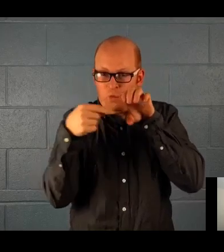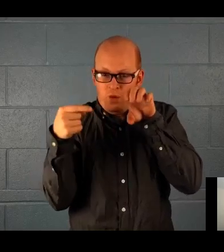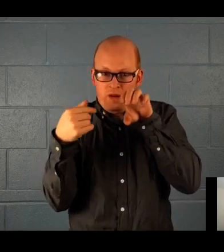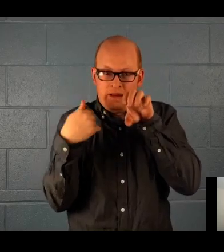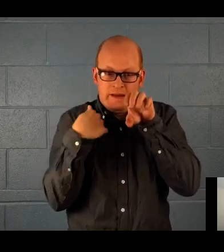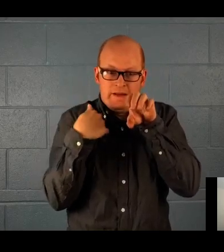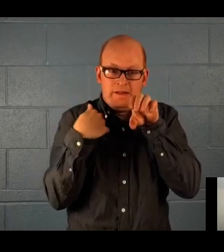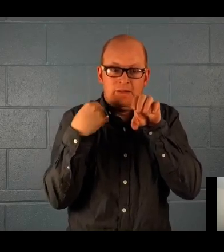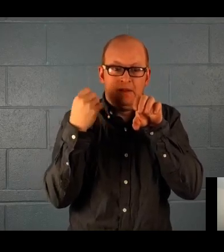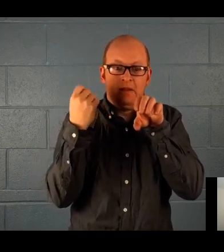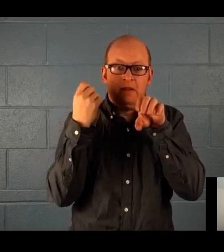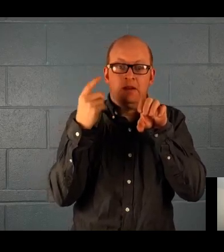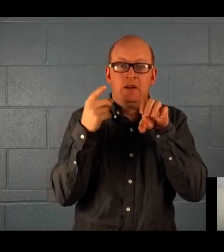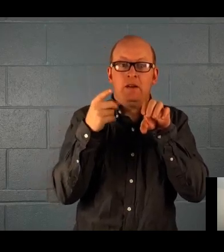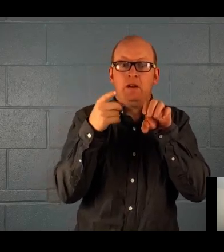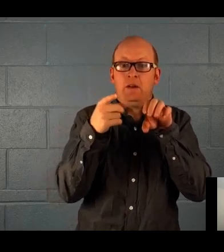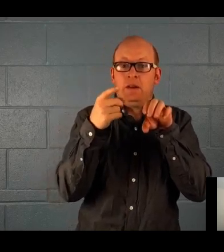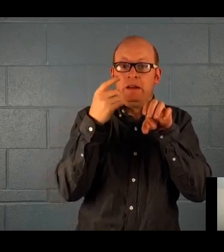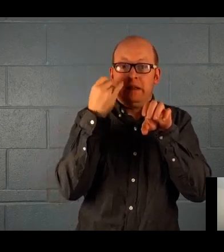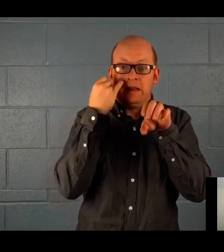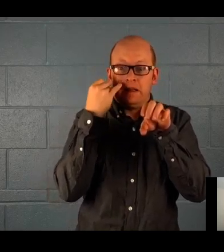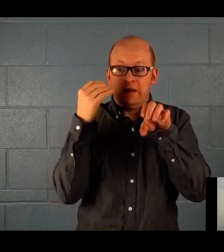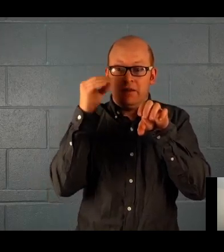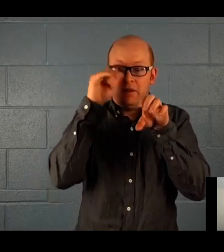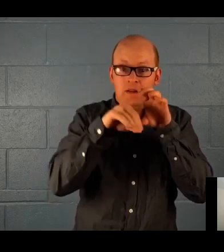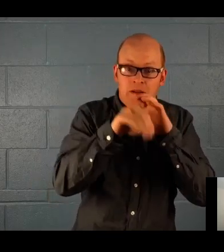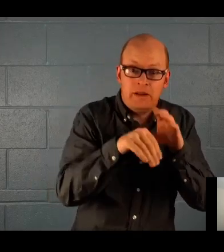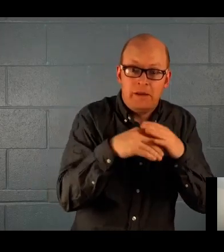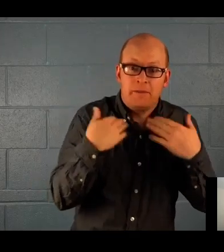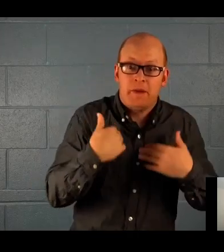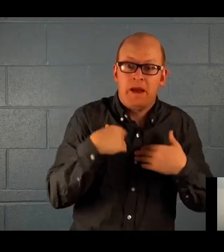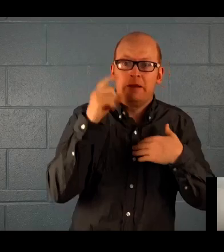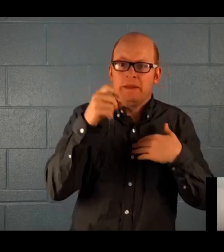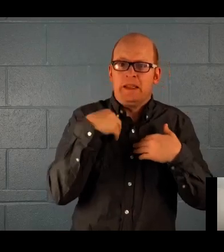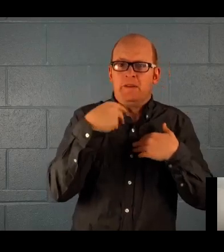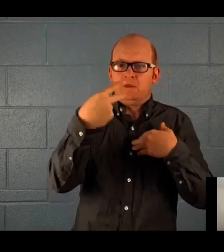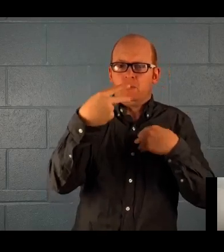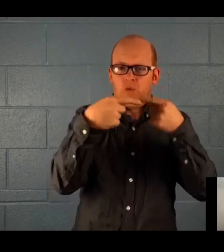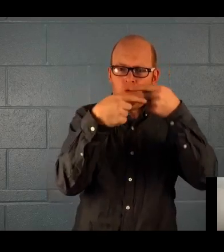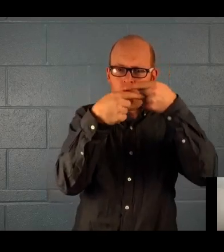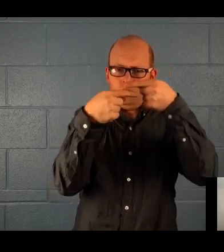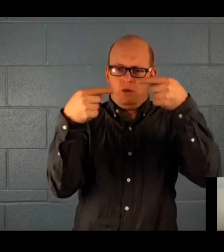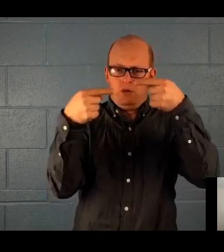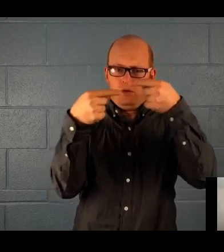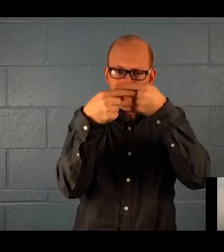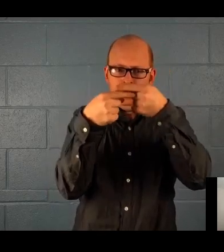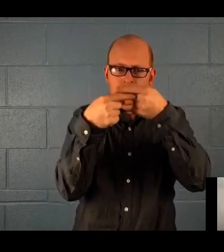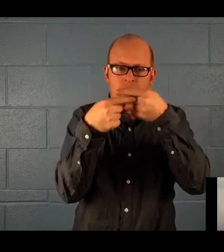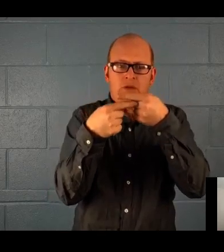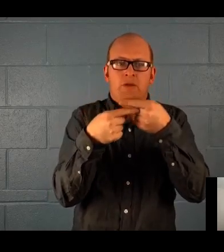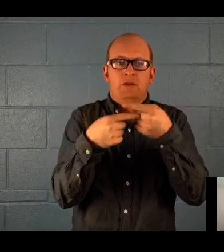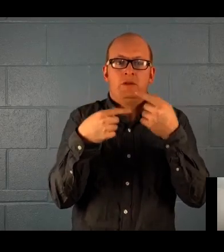gets into the body, it needs to form double stranded DNA. So when we're packaging AAV, inside one